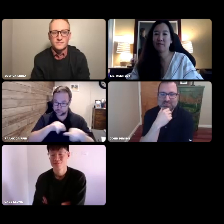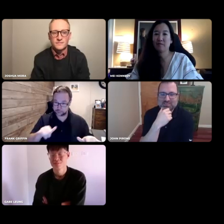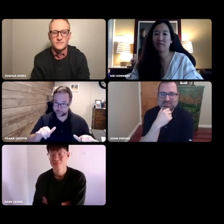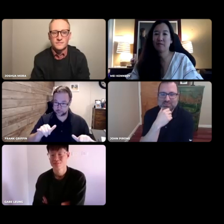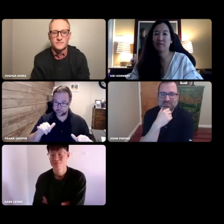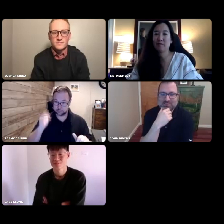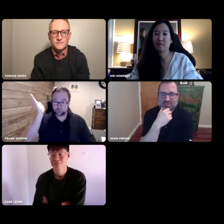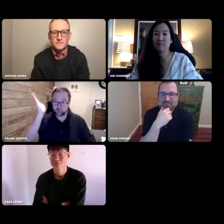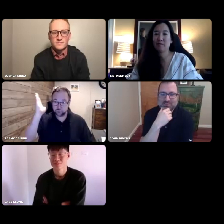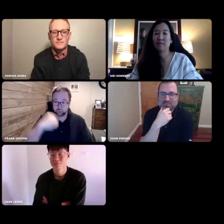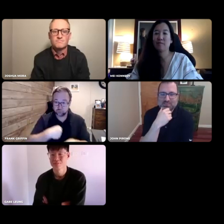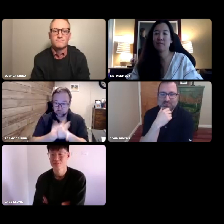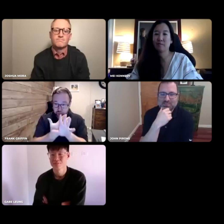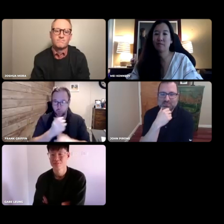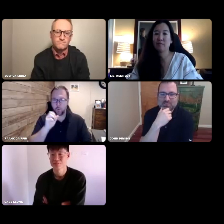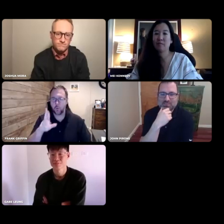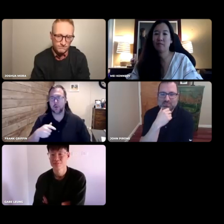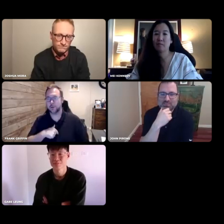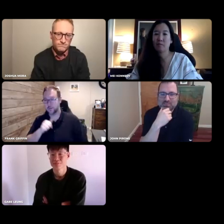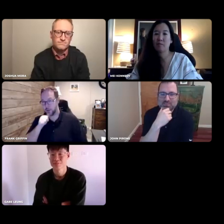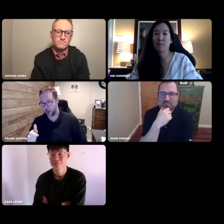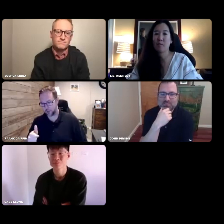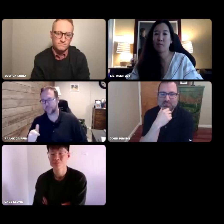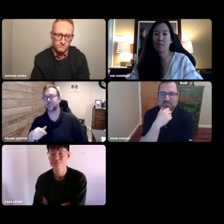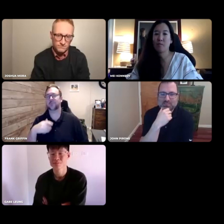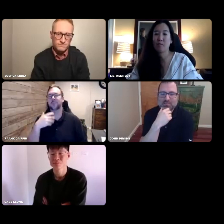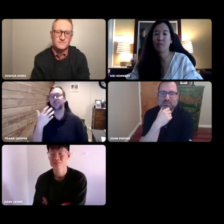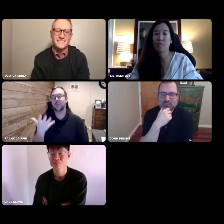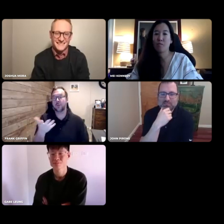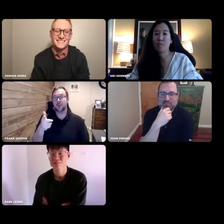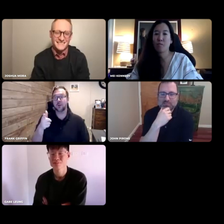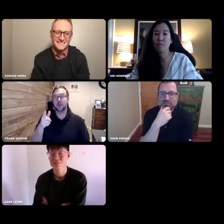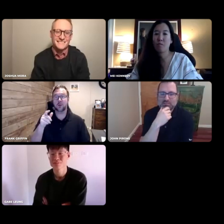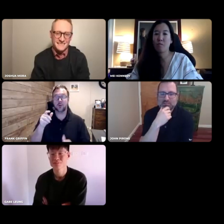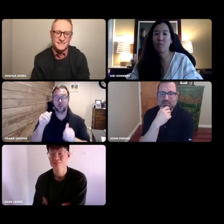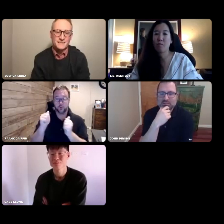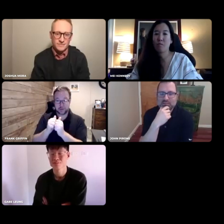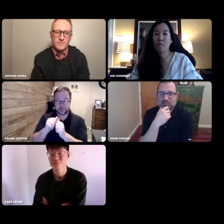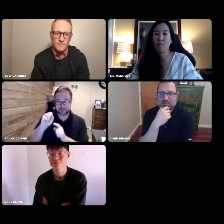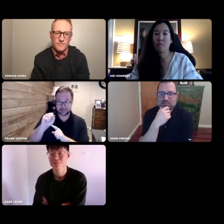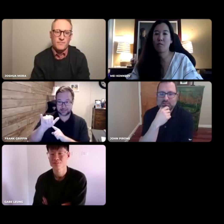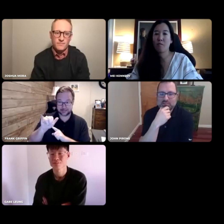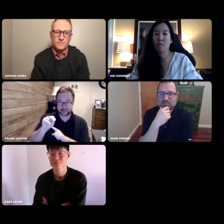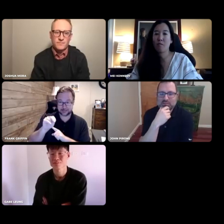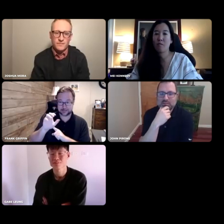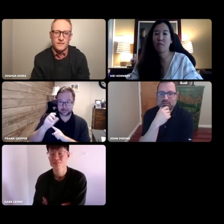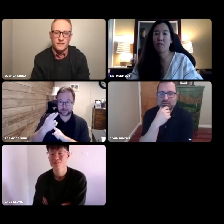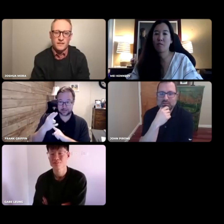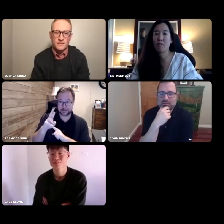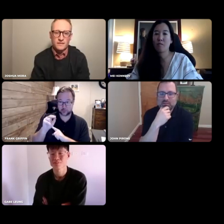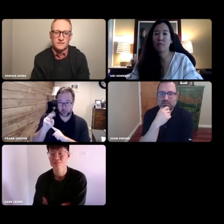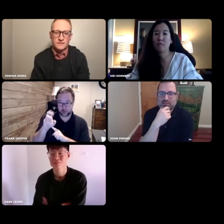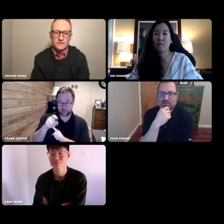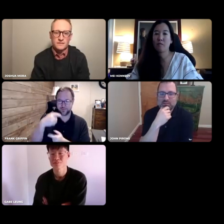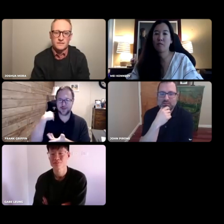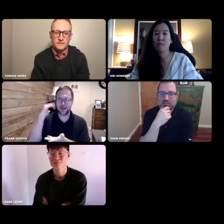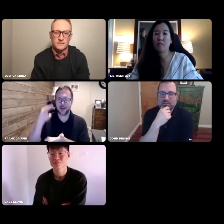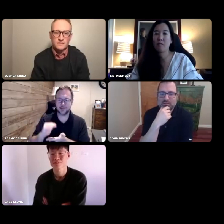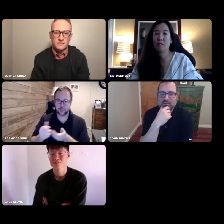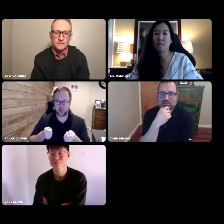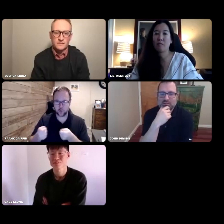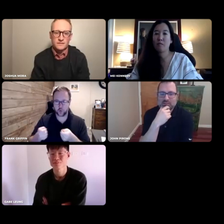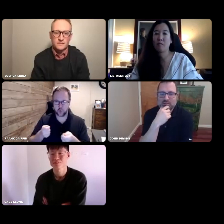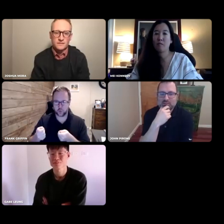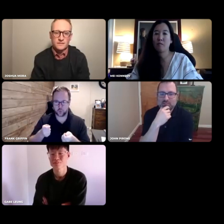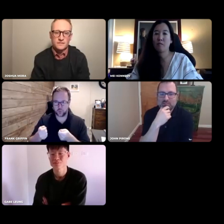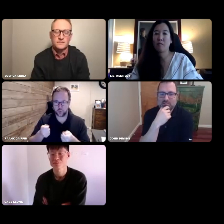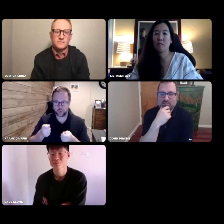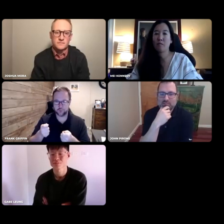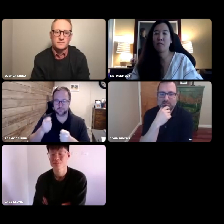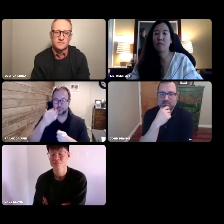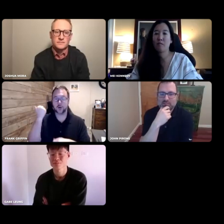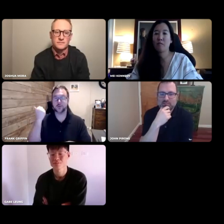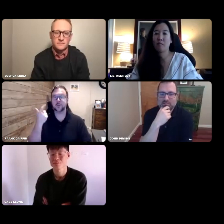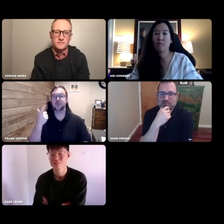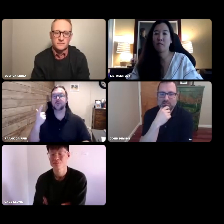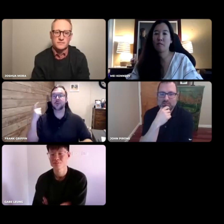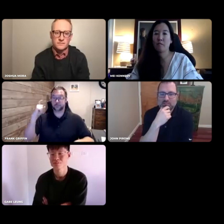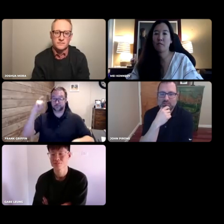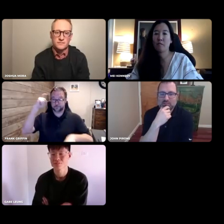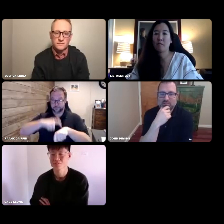Quite often, I'm asked to do a synchronous presentation, or sometimes an asynchronous.